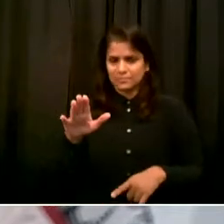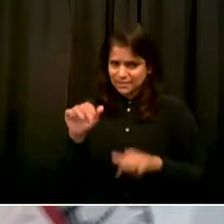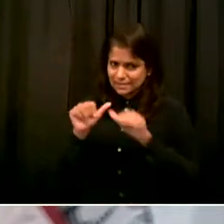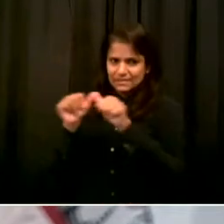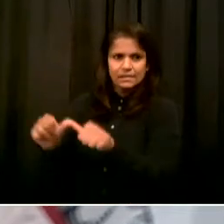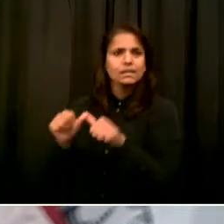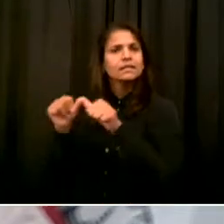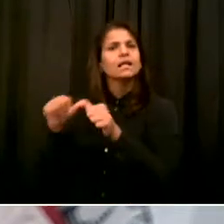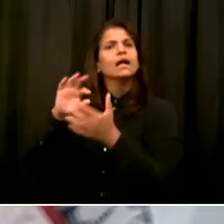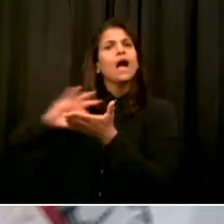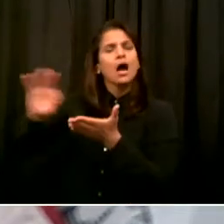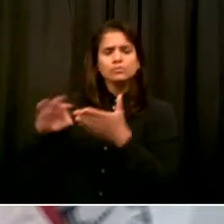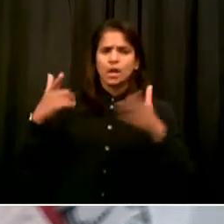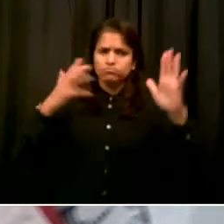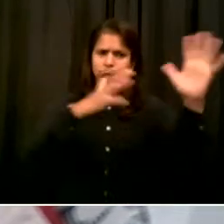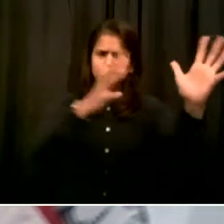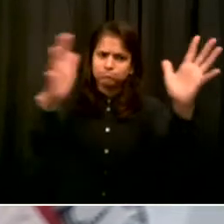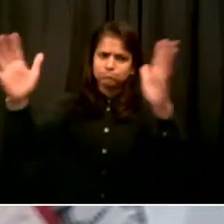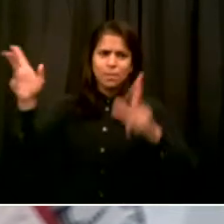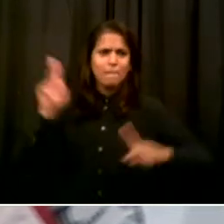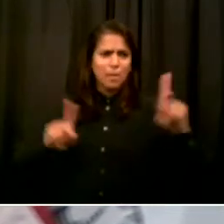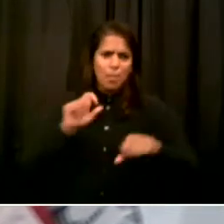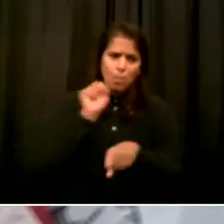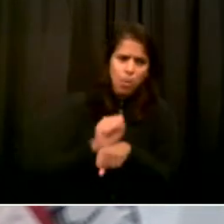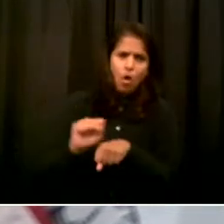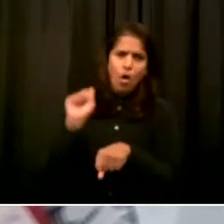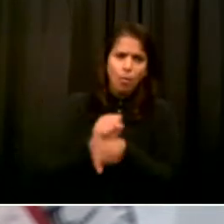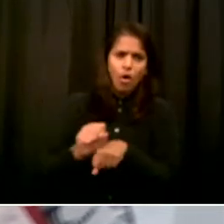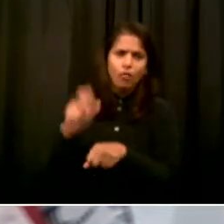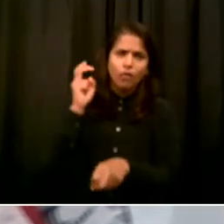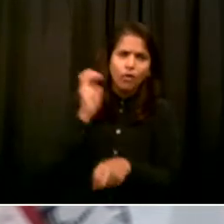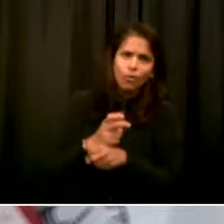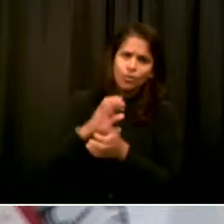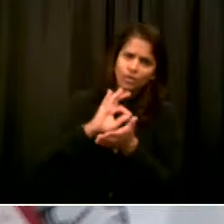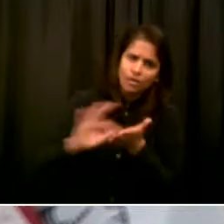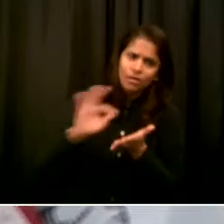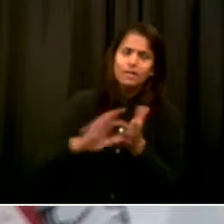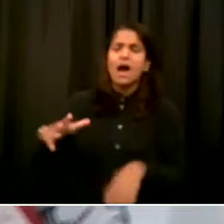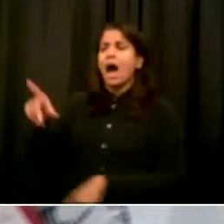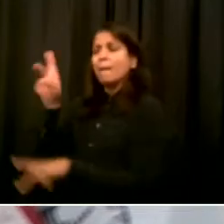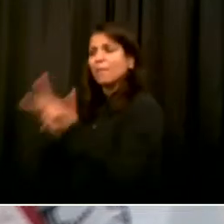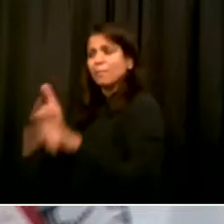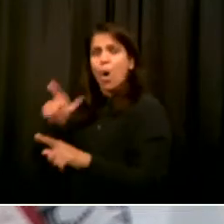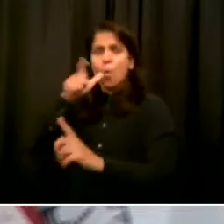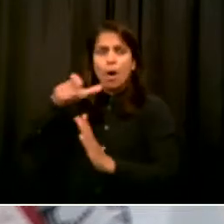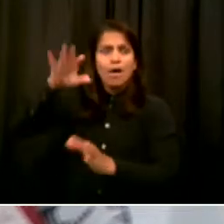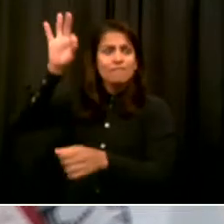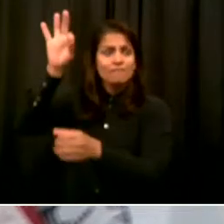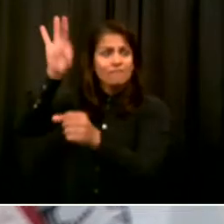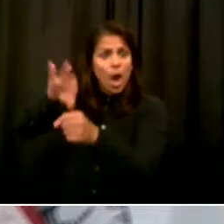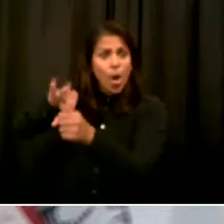NEWS HERE. ELECTIONS OFFICIALS ALL OVER THE COUNTRY ARE